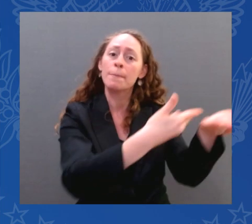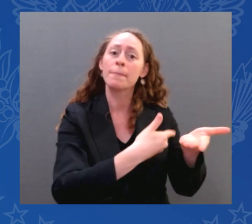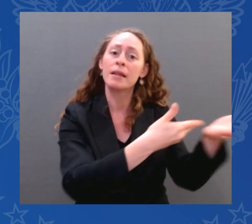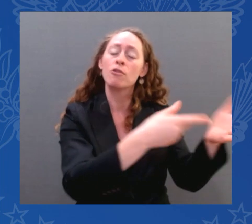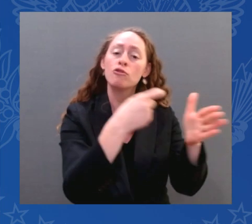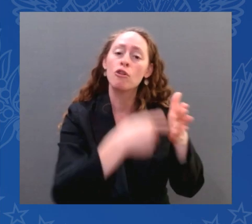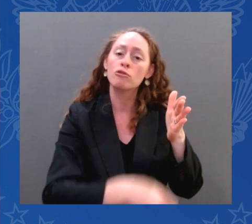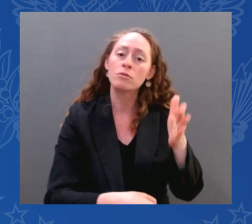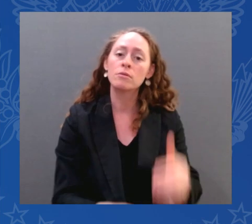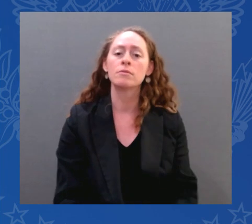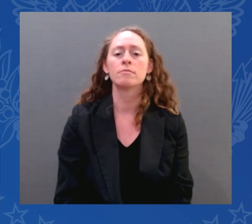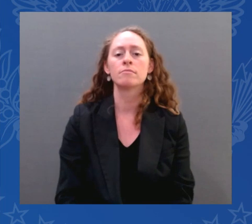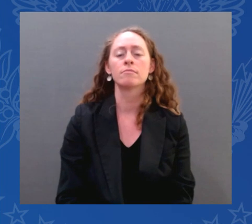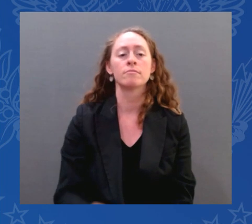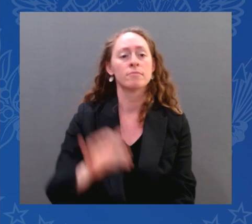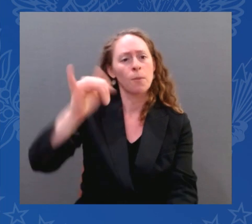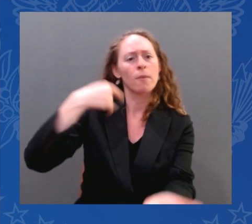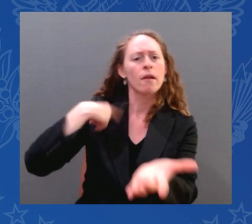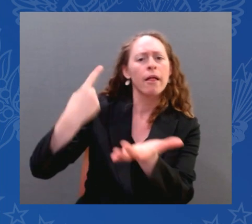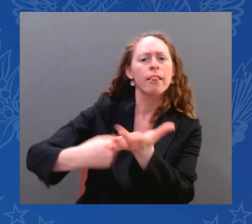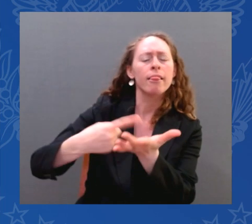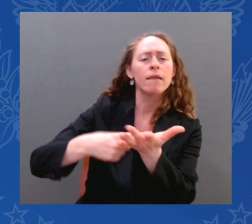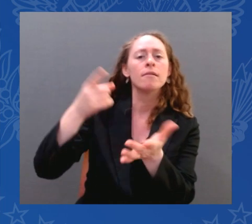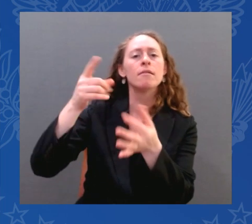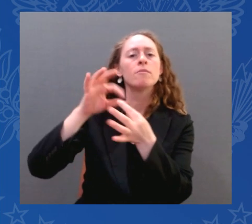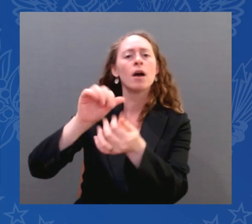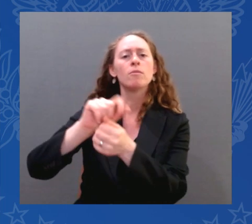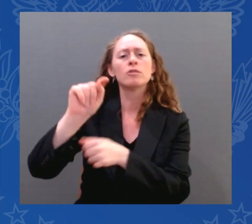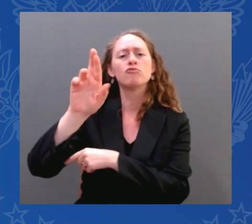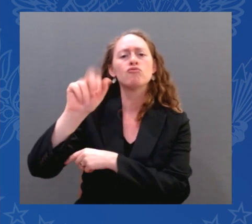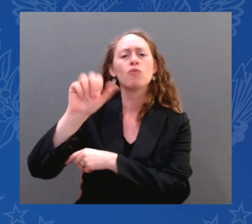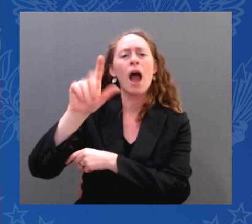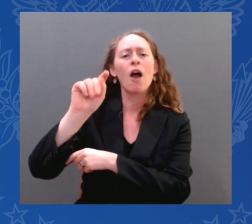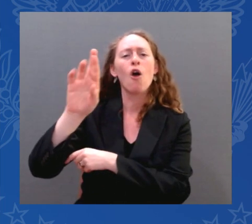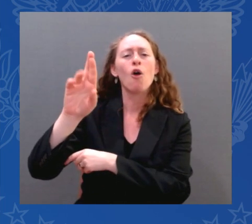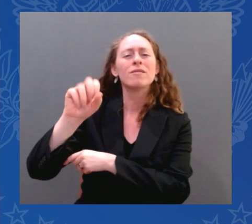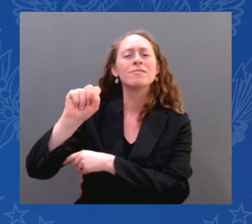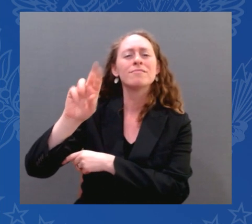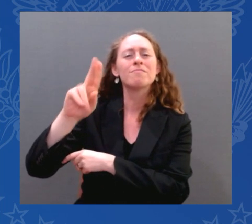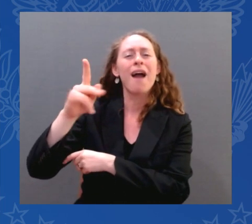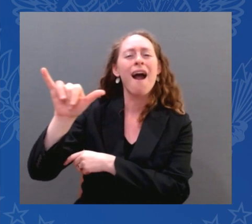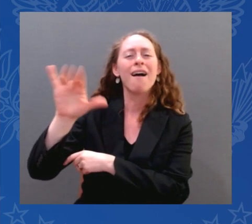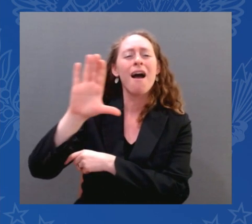went from paying $35 per shipping container to 20 --